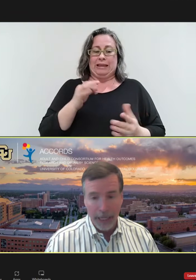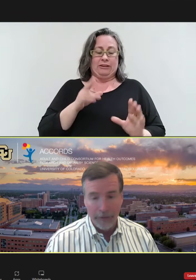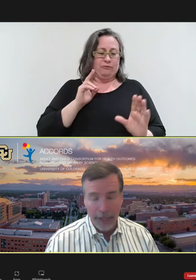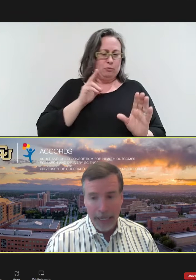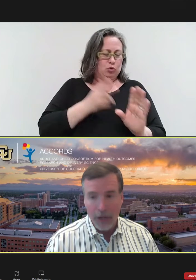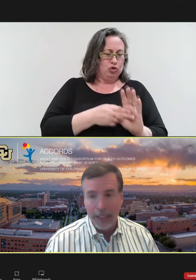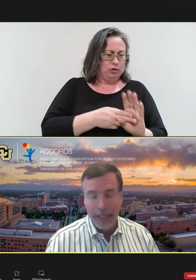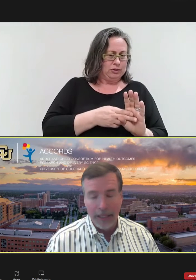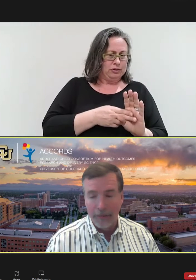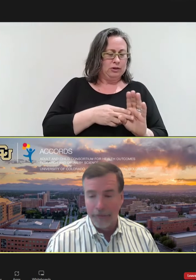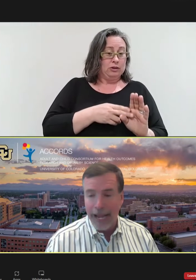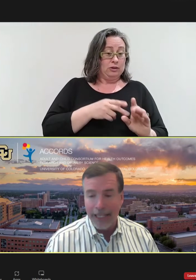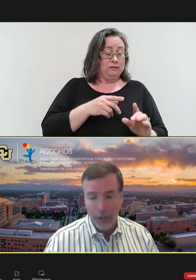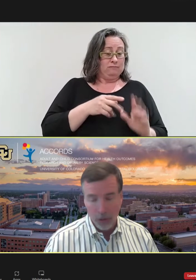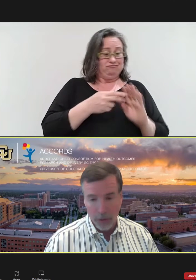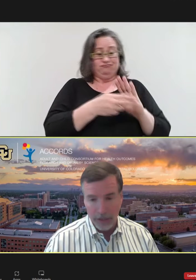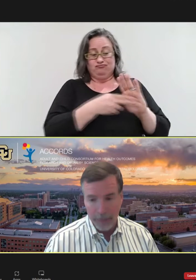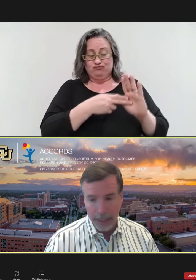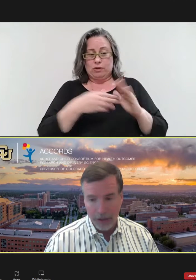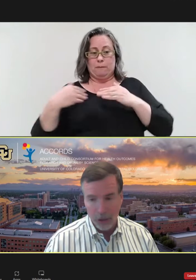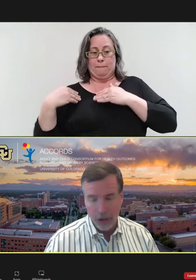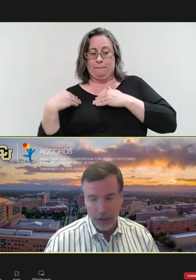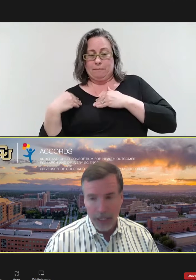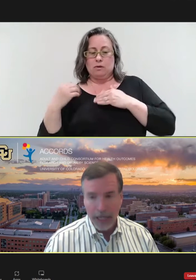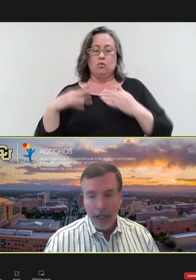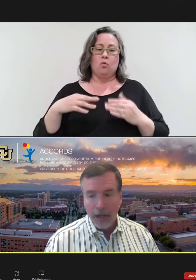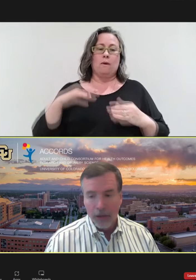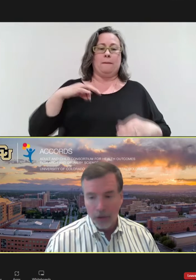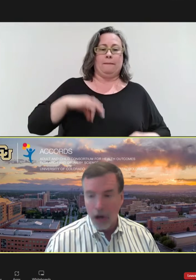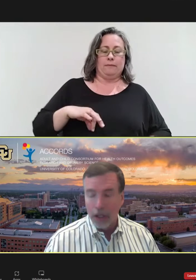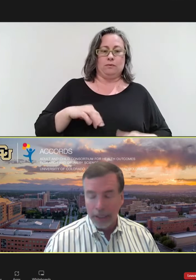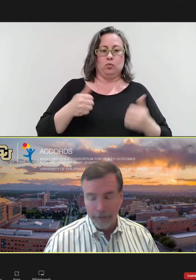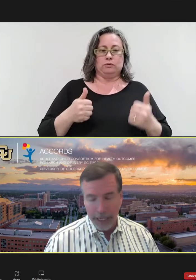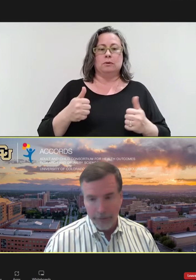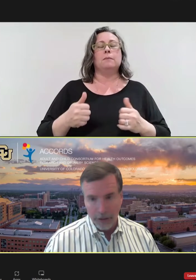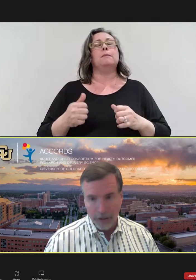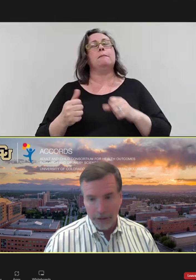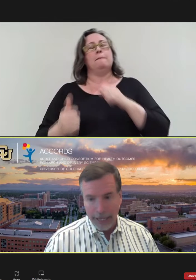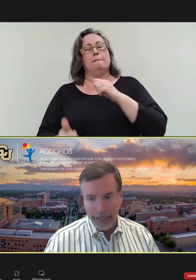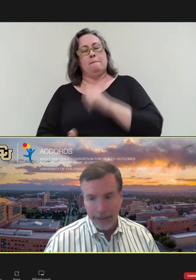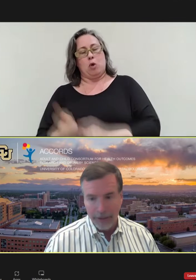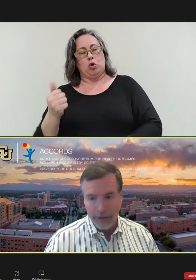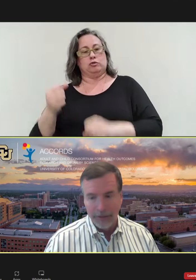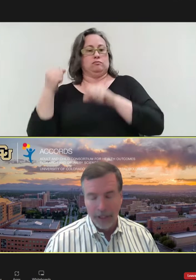benefit. And you can see that the vast majority of pediatricians strongly favor that the VFC